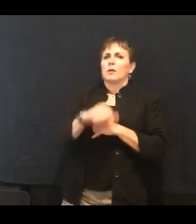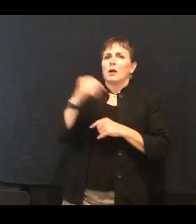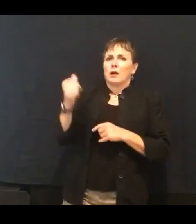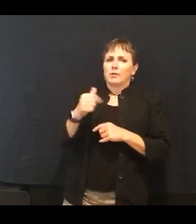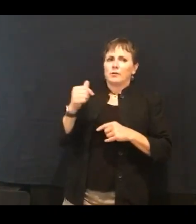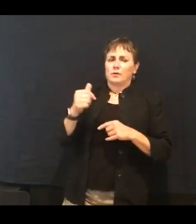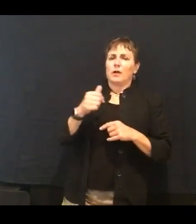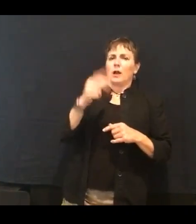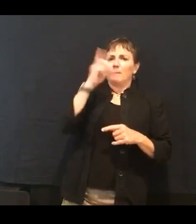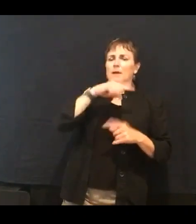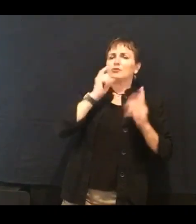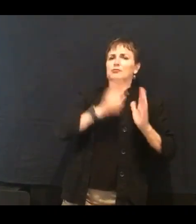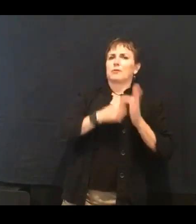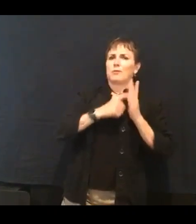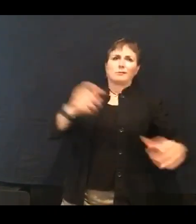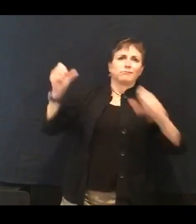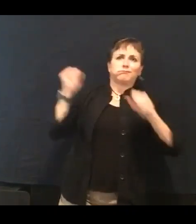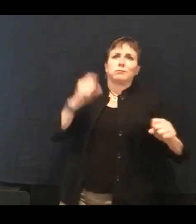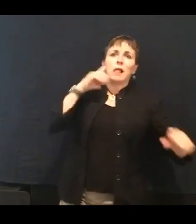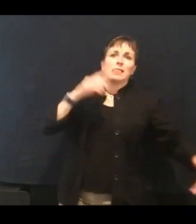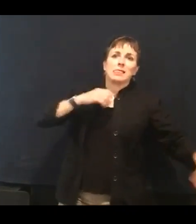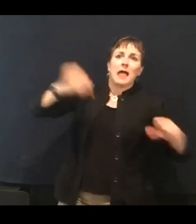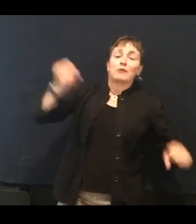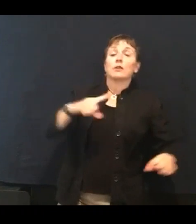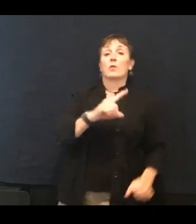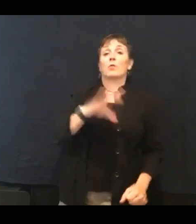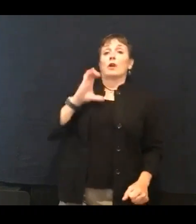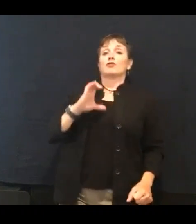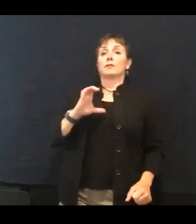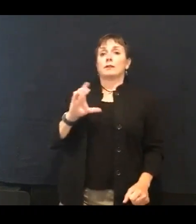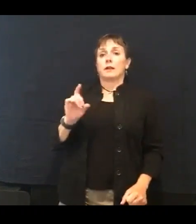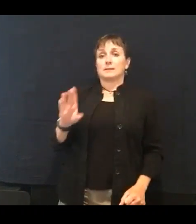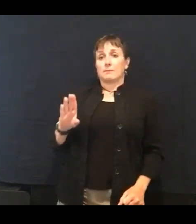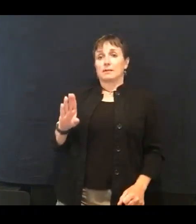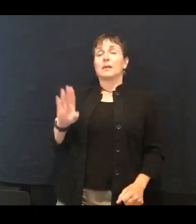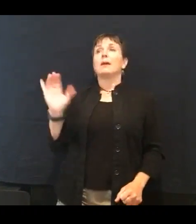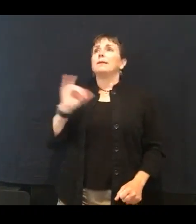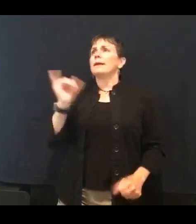sound, about 100 decibels, which is roughly equivalent to the sound in a